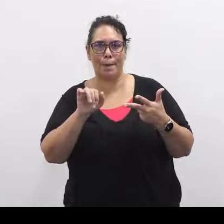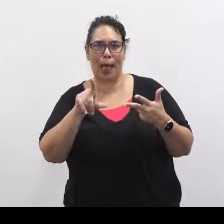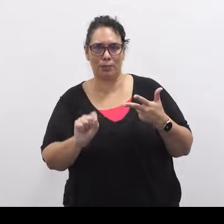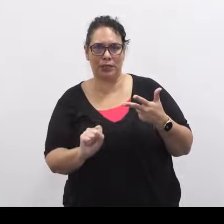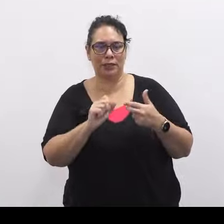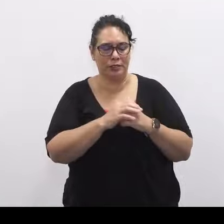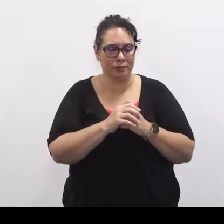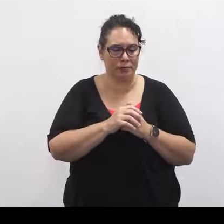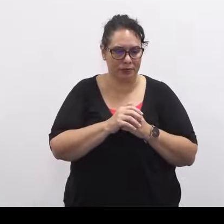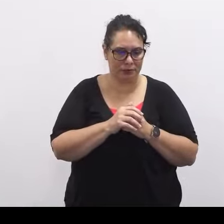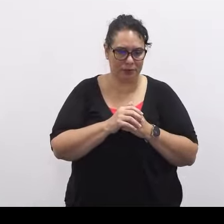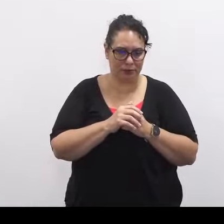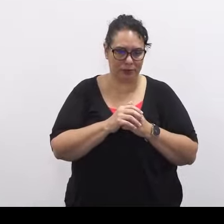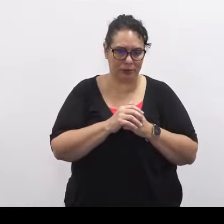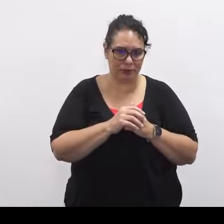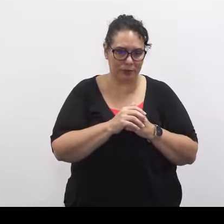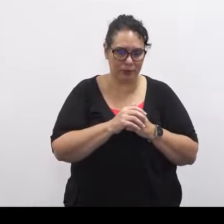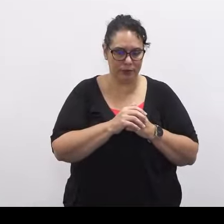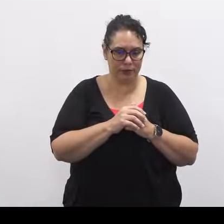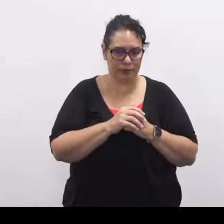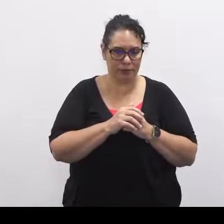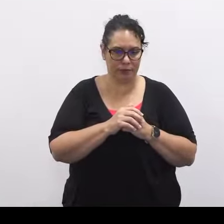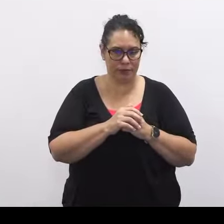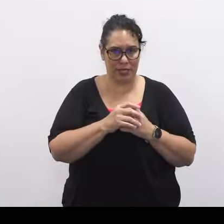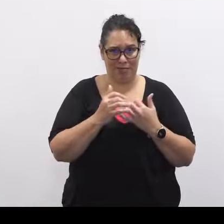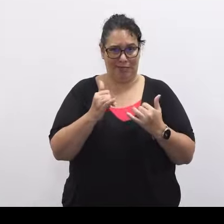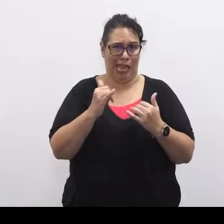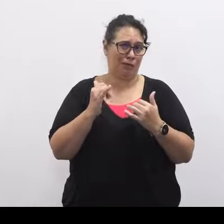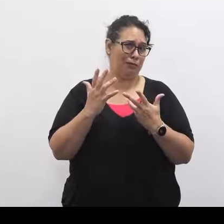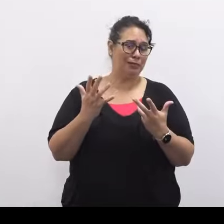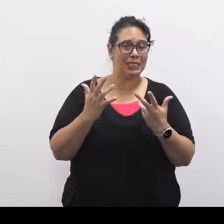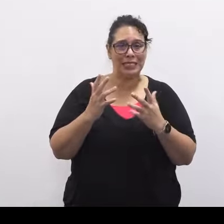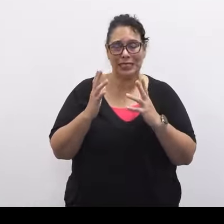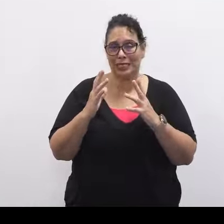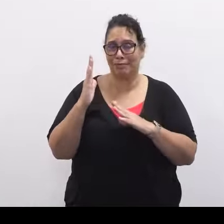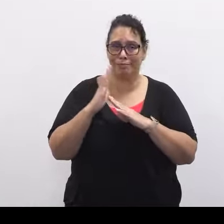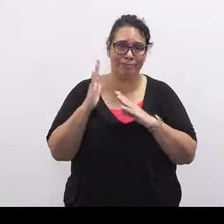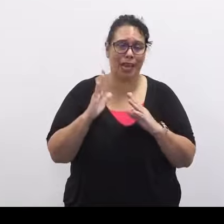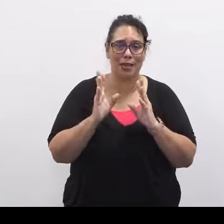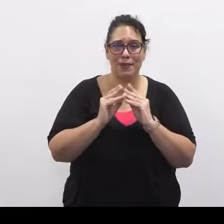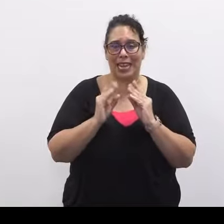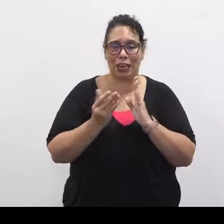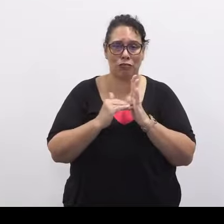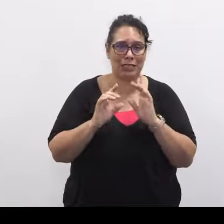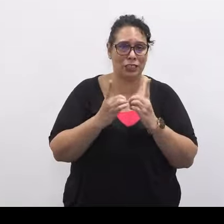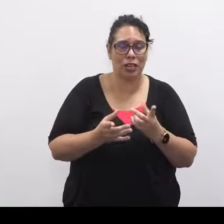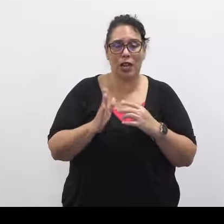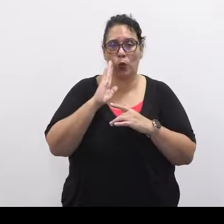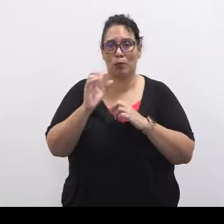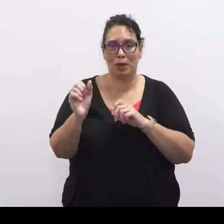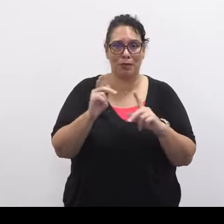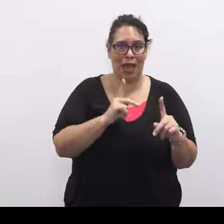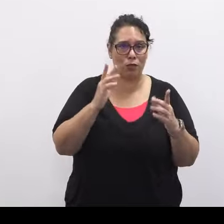And this is our penultimate meeting on redistricting, and we'll be back with a recommendation